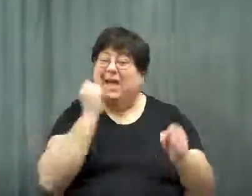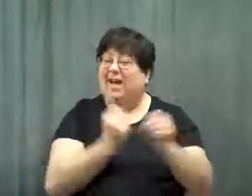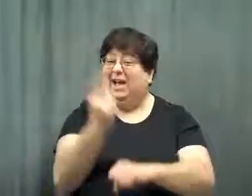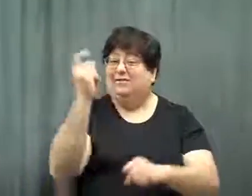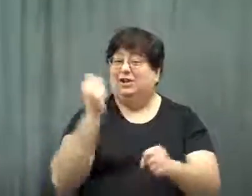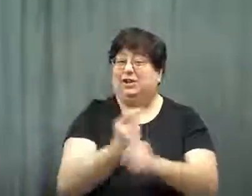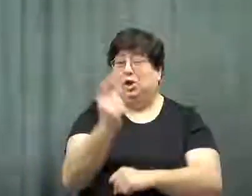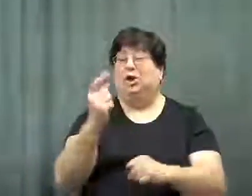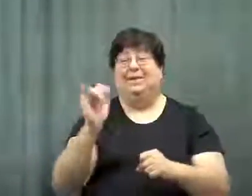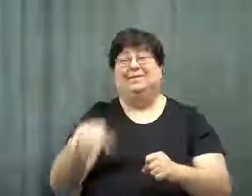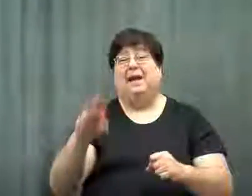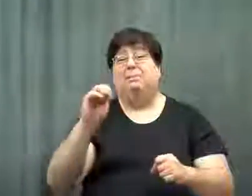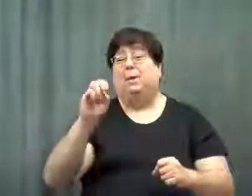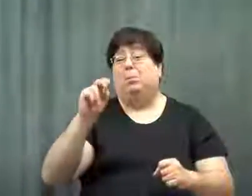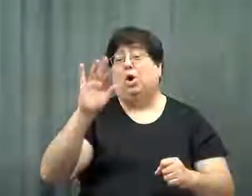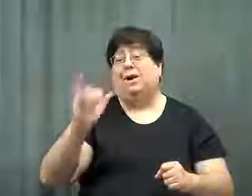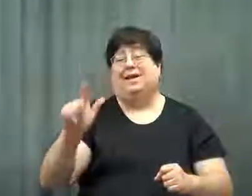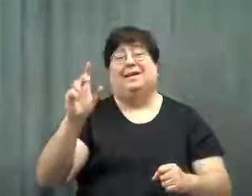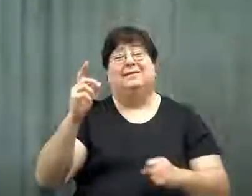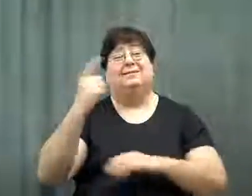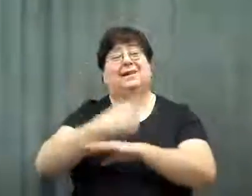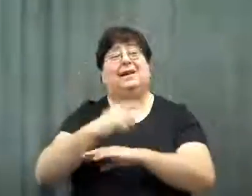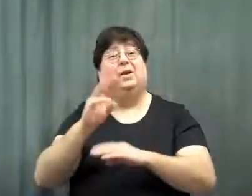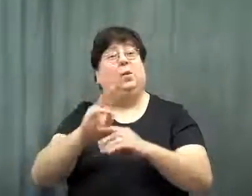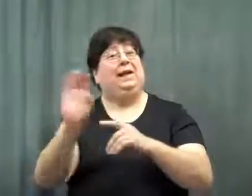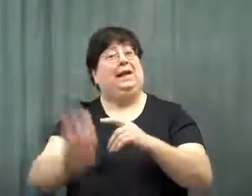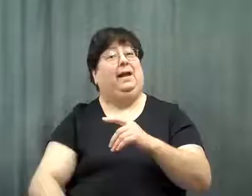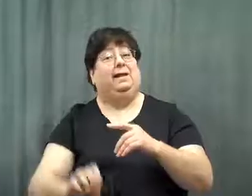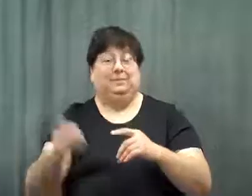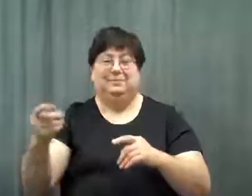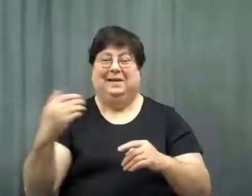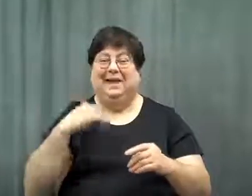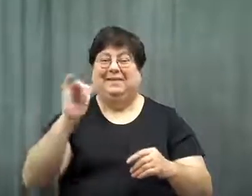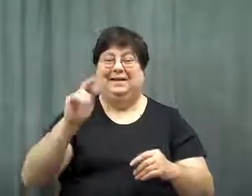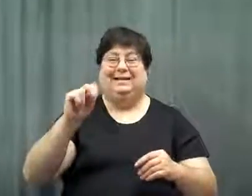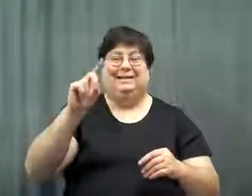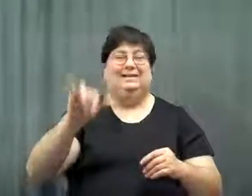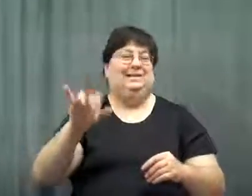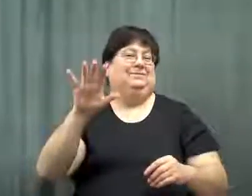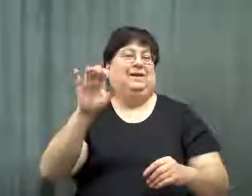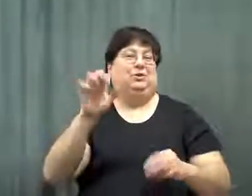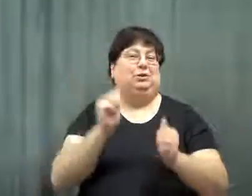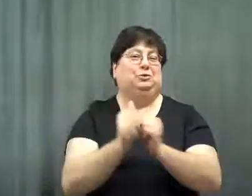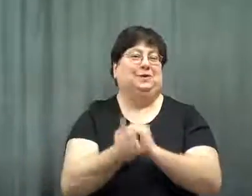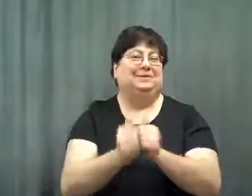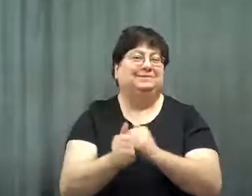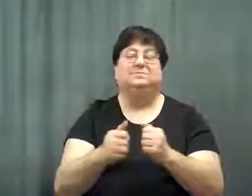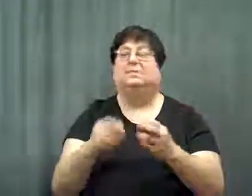The Indy 500 is held Memorial Day weekend.